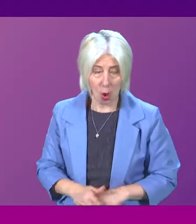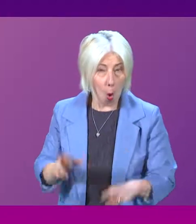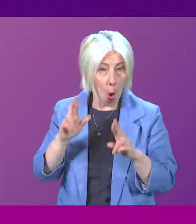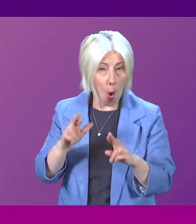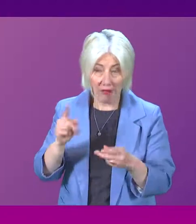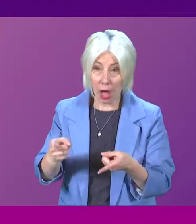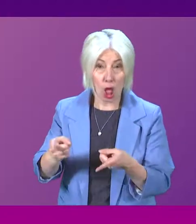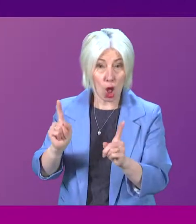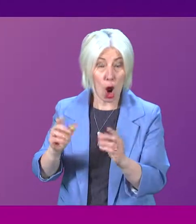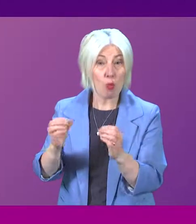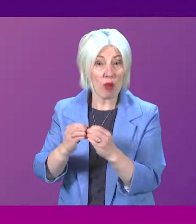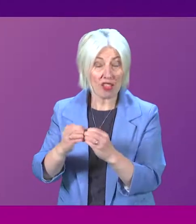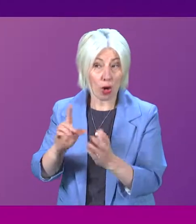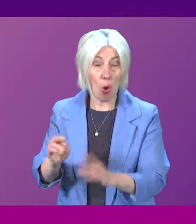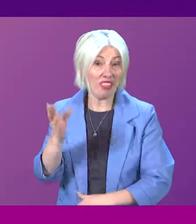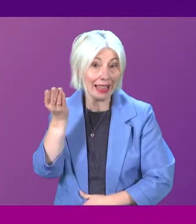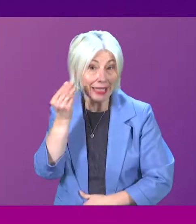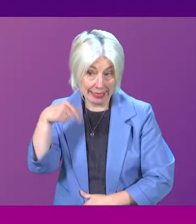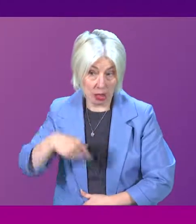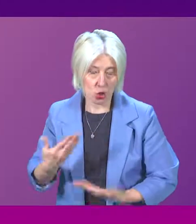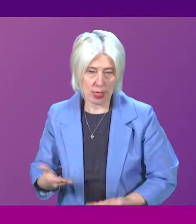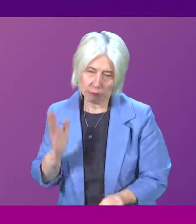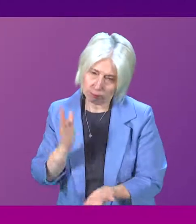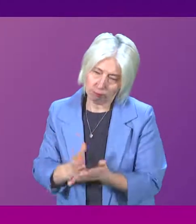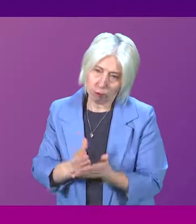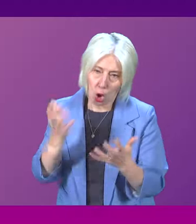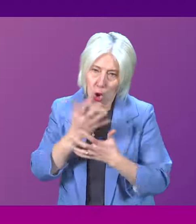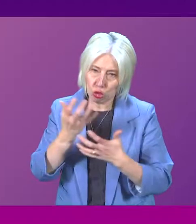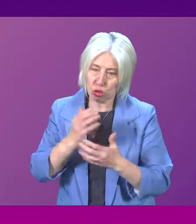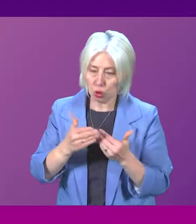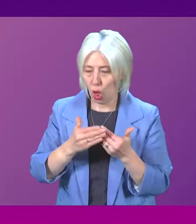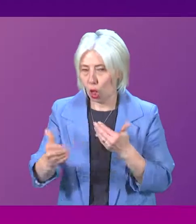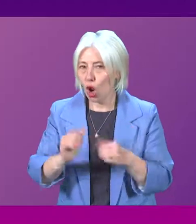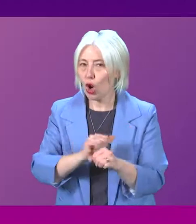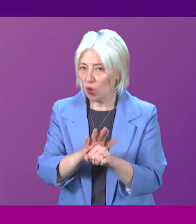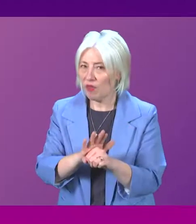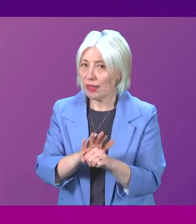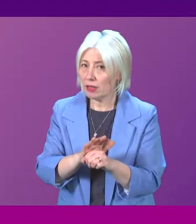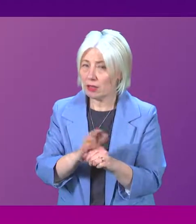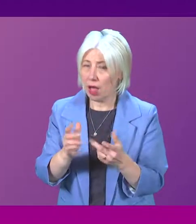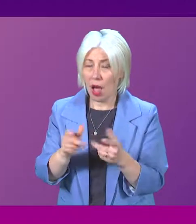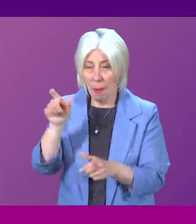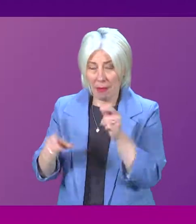Brailsford is listening today to the genuine concerns about the long Covid situation that a lot of our constituents keep coming to us with.